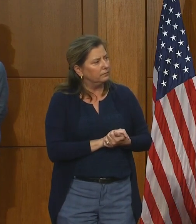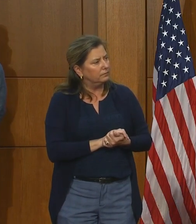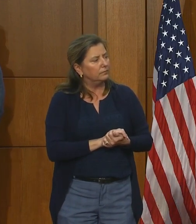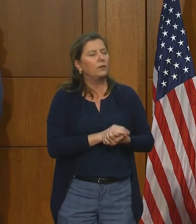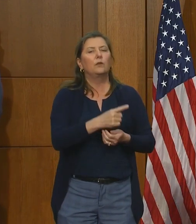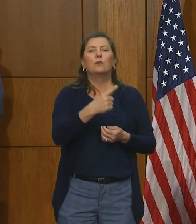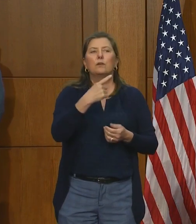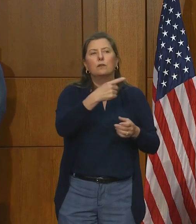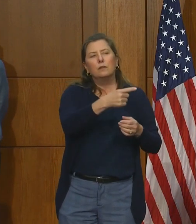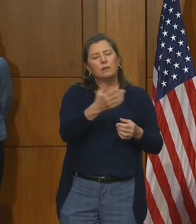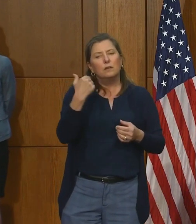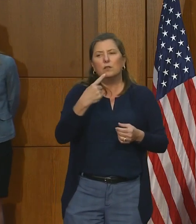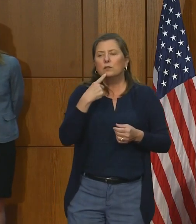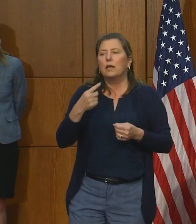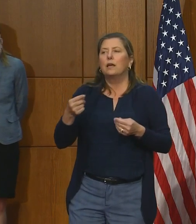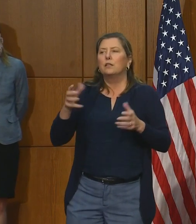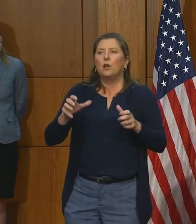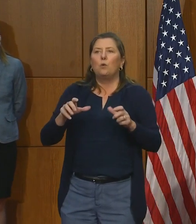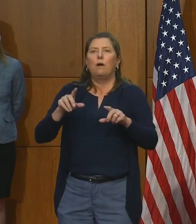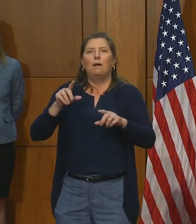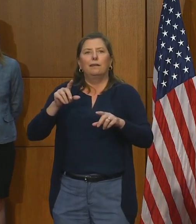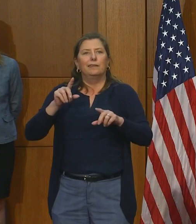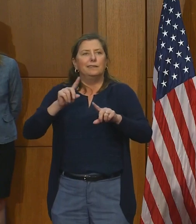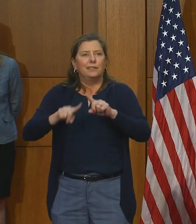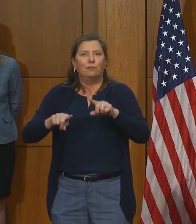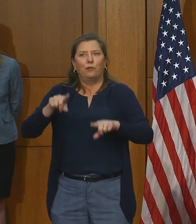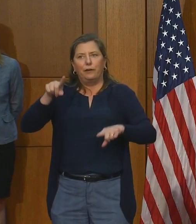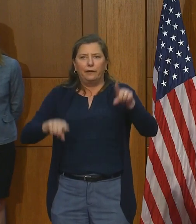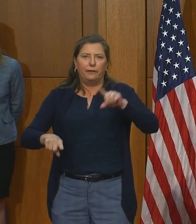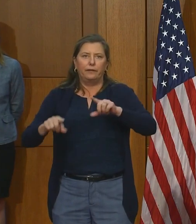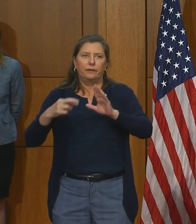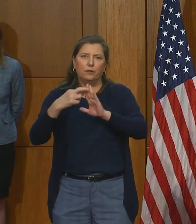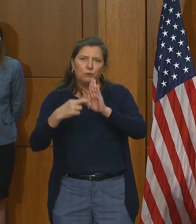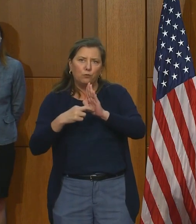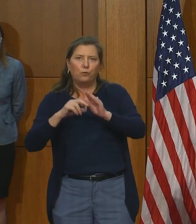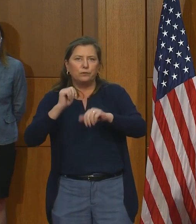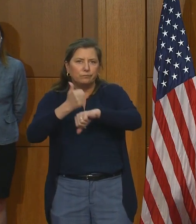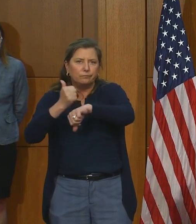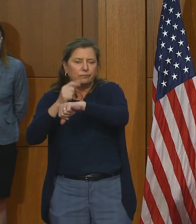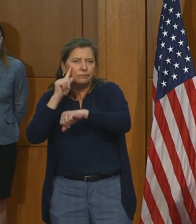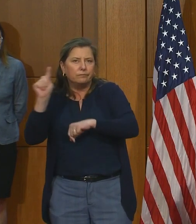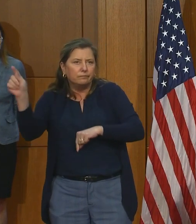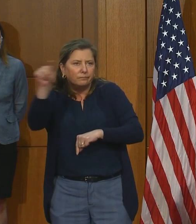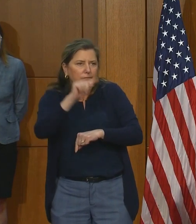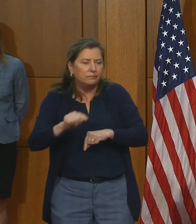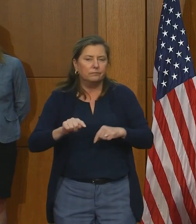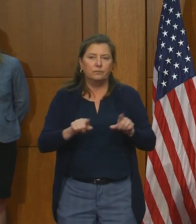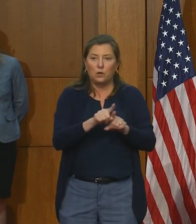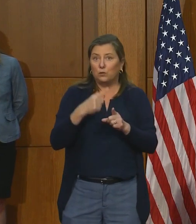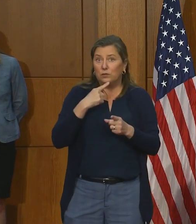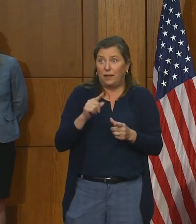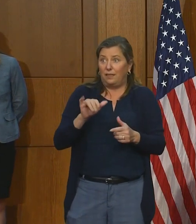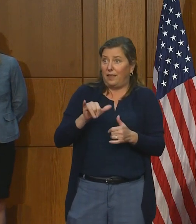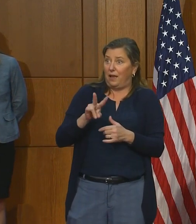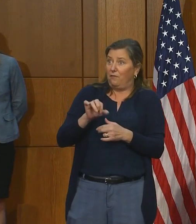GOVERNOR WE DON'T WANT TO PIECEMEAL RESTRICTIONS FROM COUNTY TO COUNTY IN PLACE TO